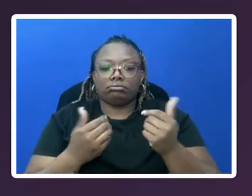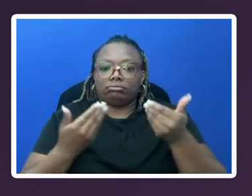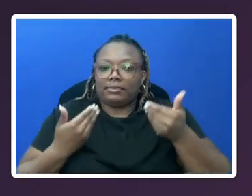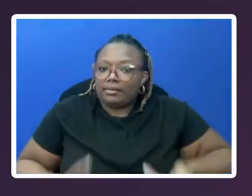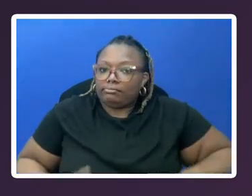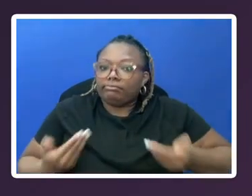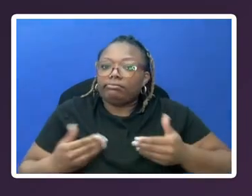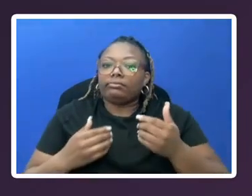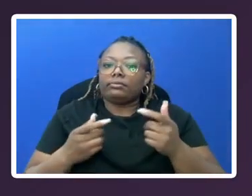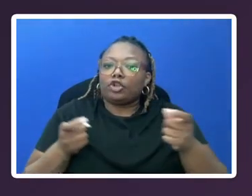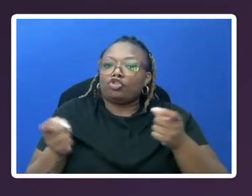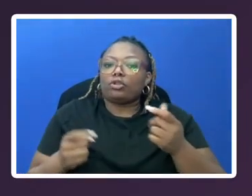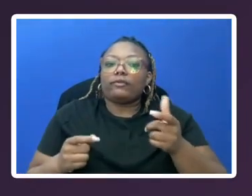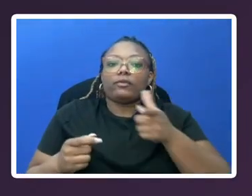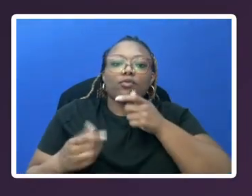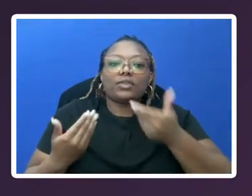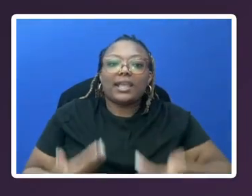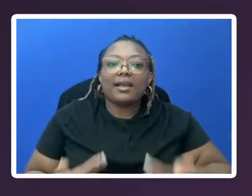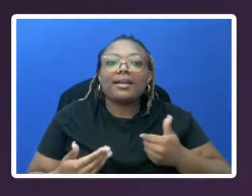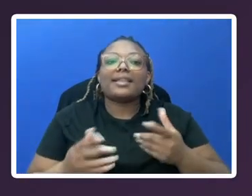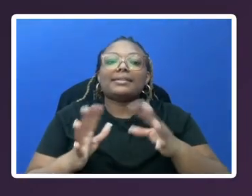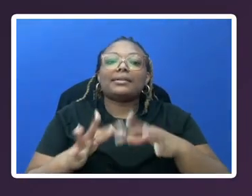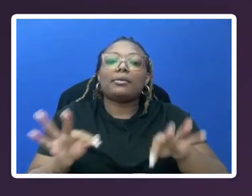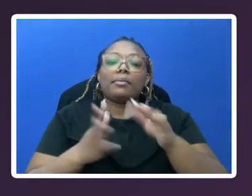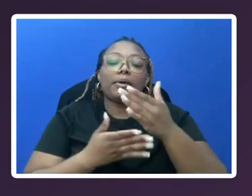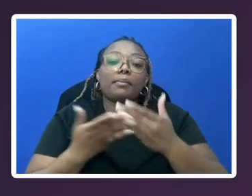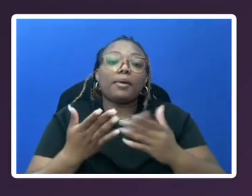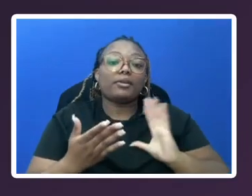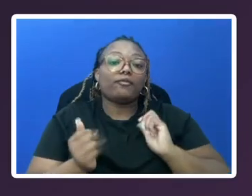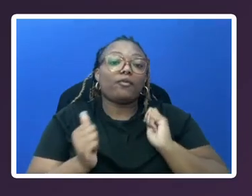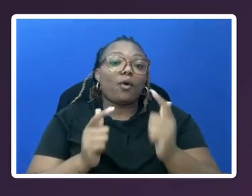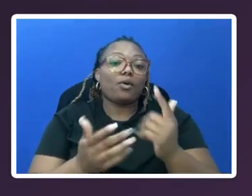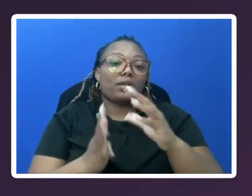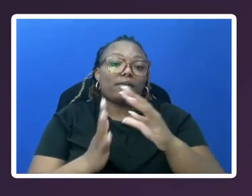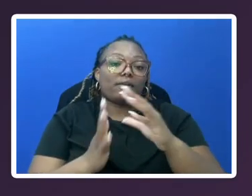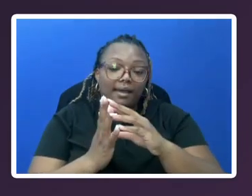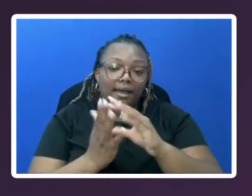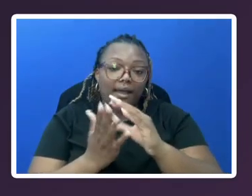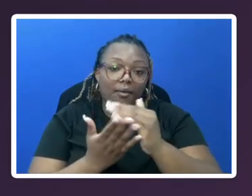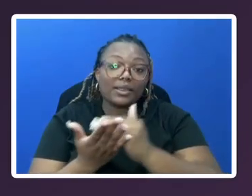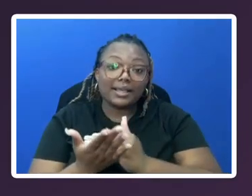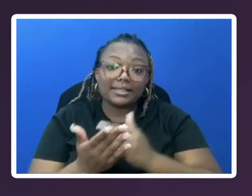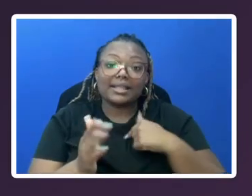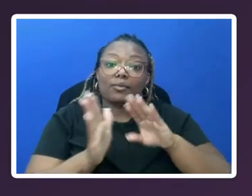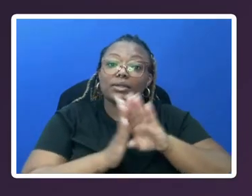all of our lessons that the NMAI creates to share stories of Native peoples lives today,